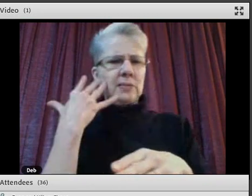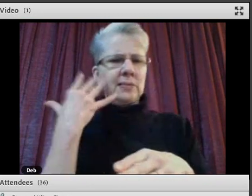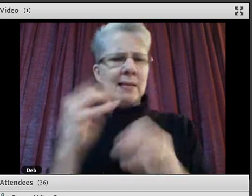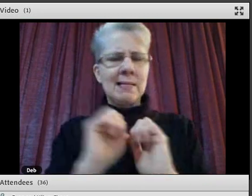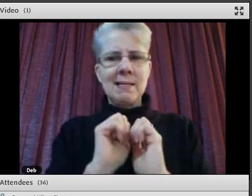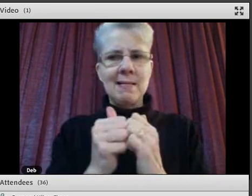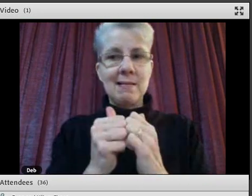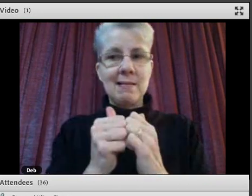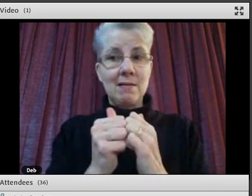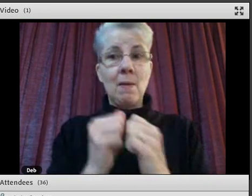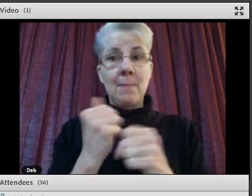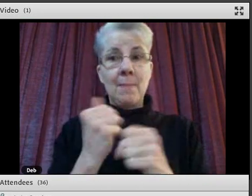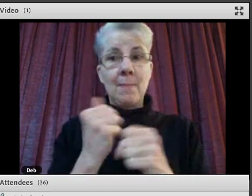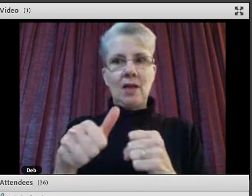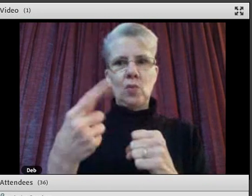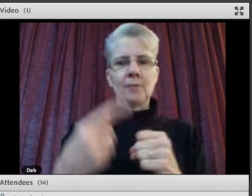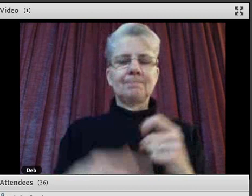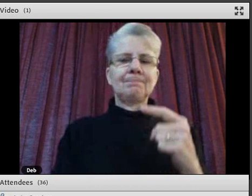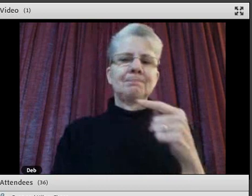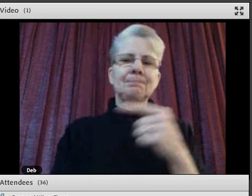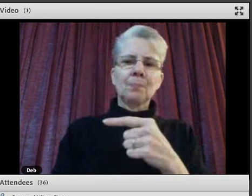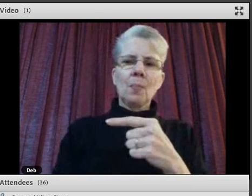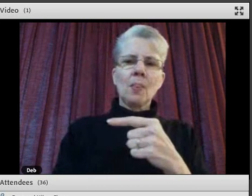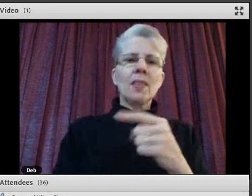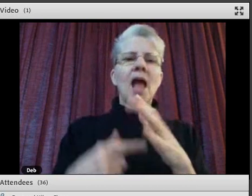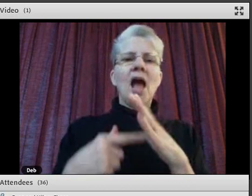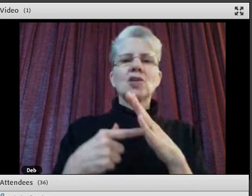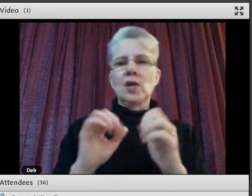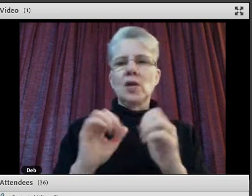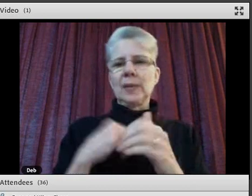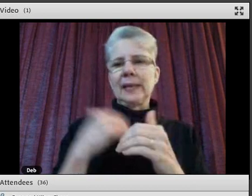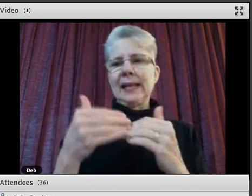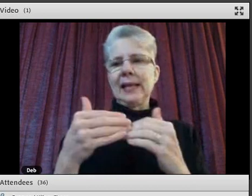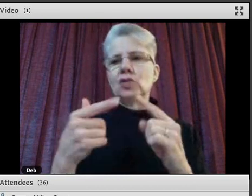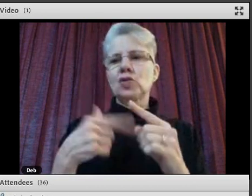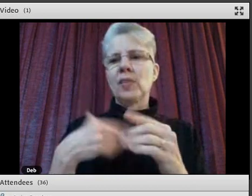I'll show you as we get into our next slide here,